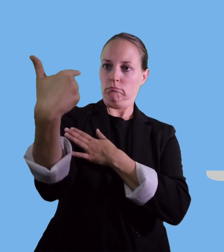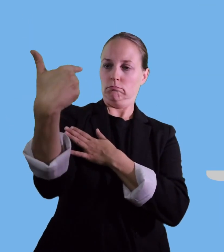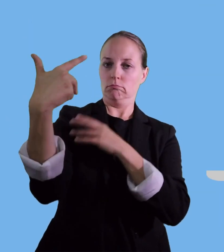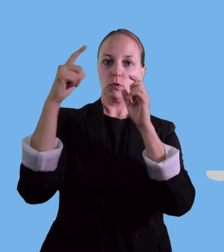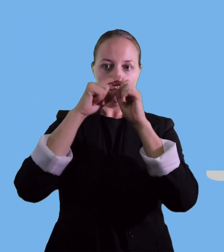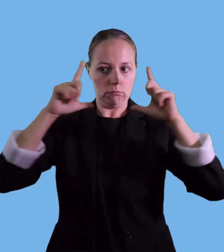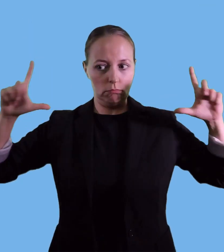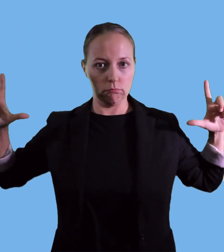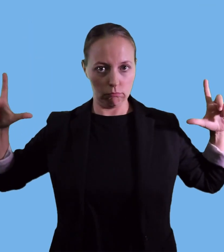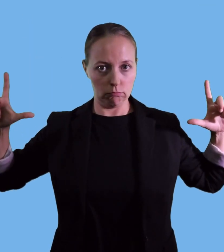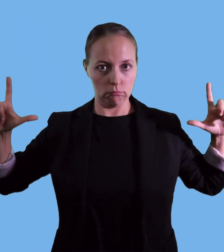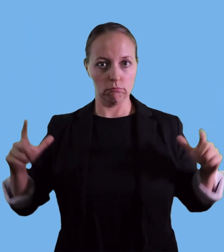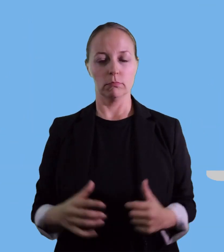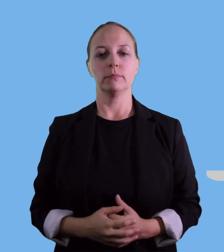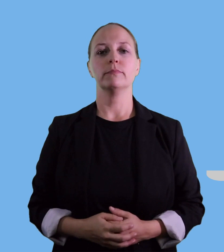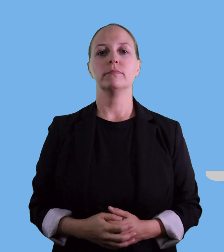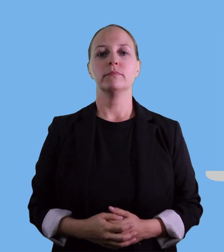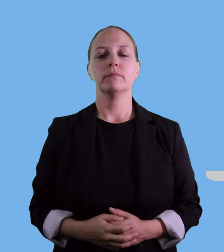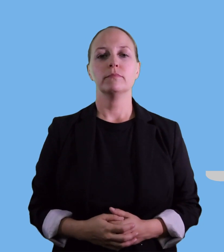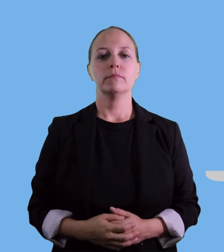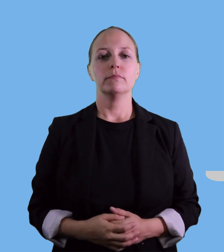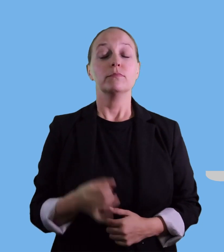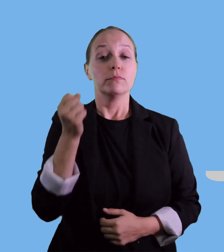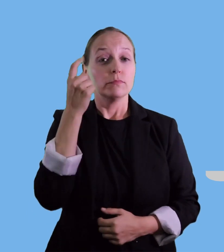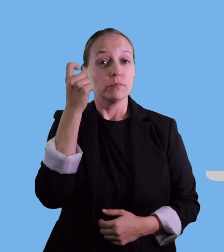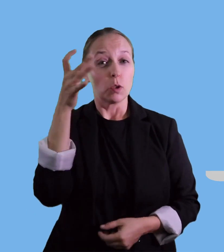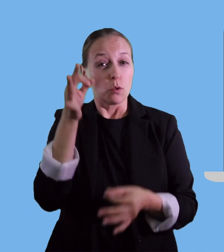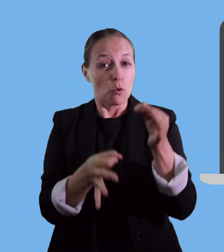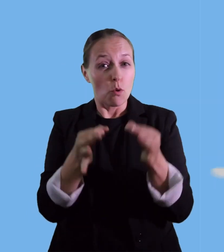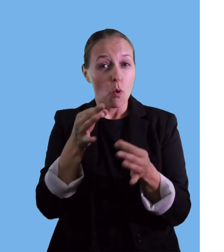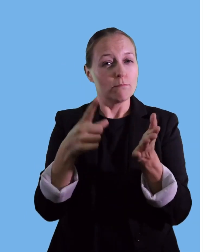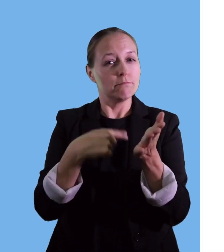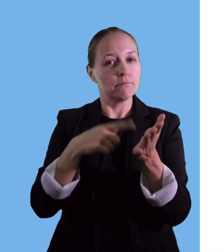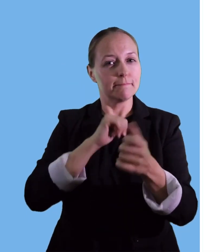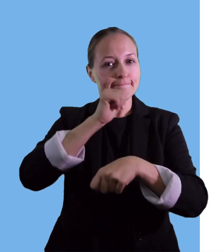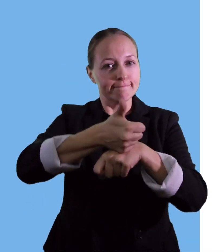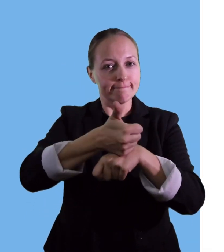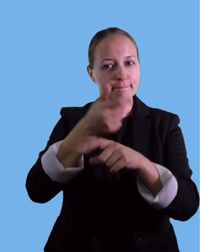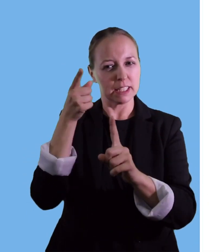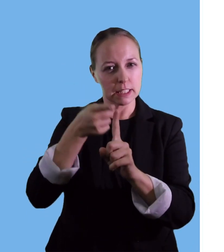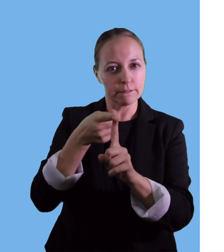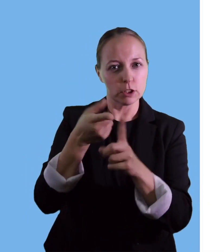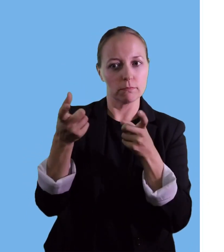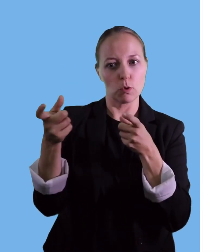so that you are in full view. Note that the court may have certain settings selected